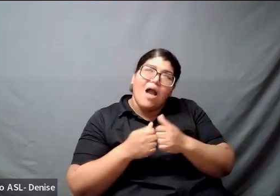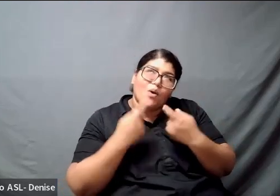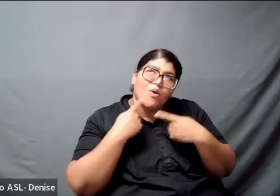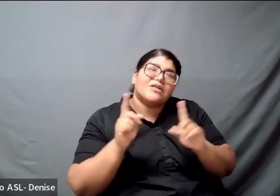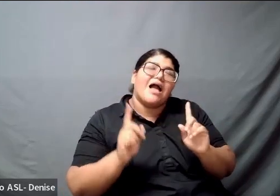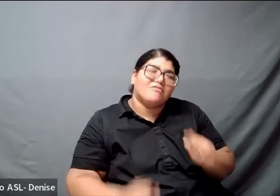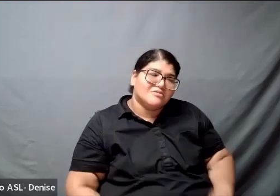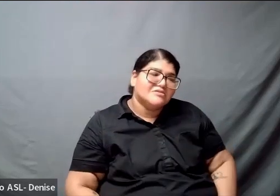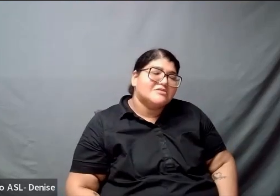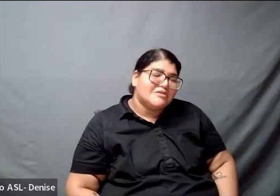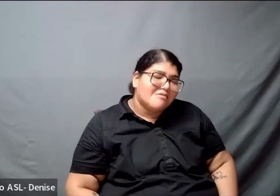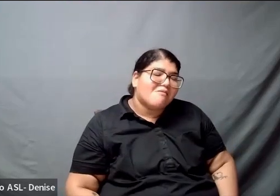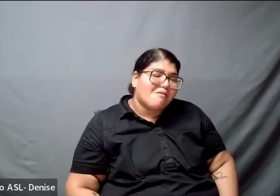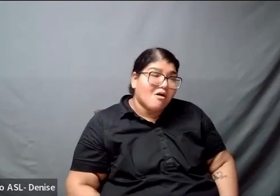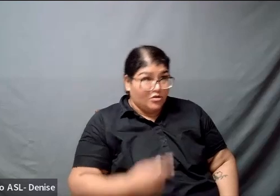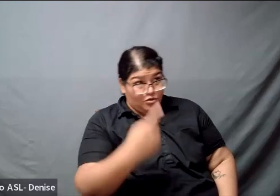Do you hope that people will do that with your other ones?